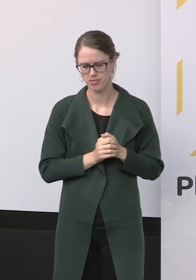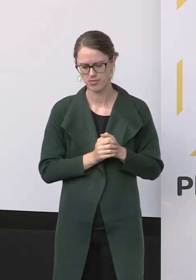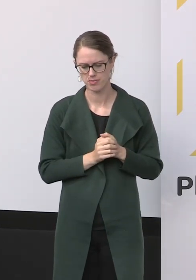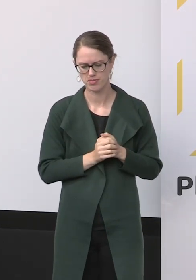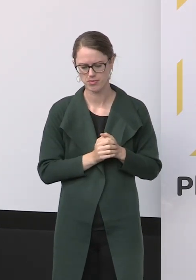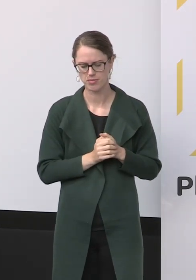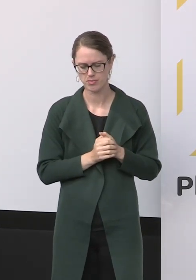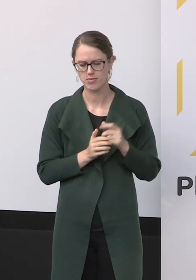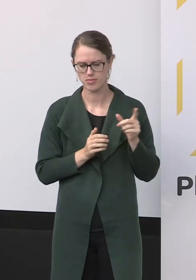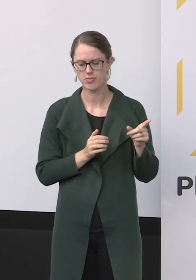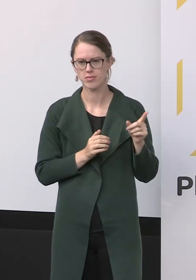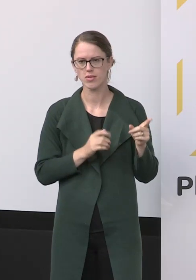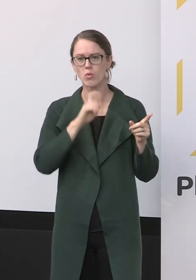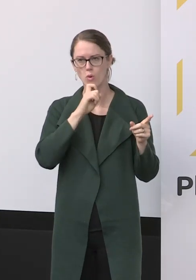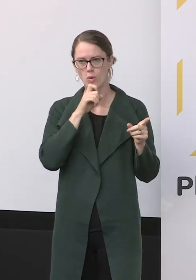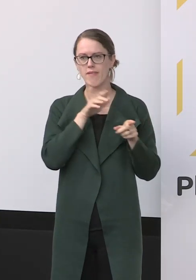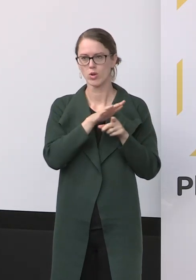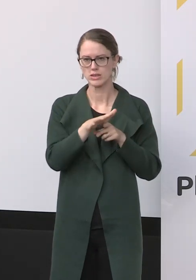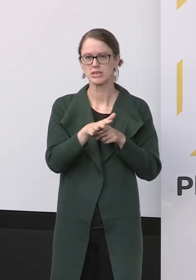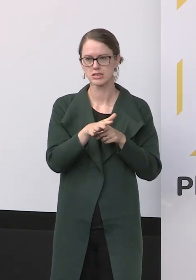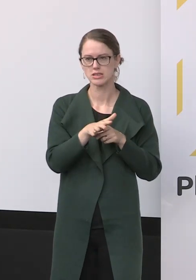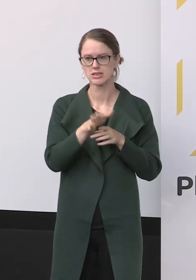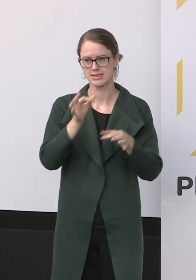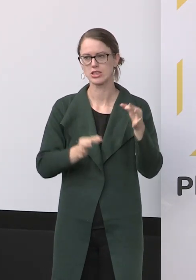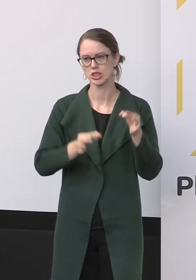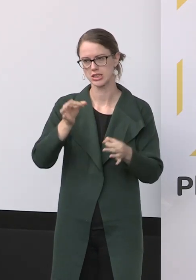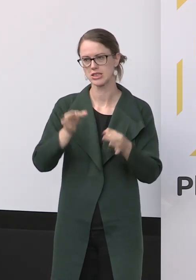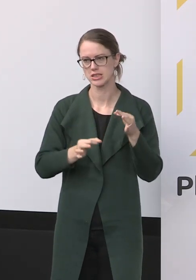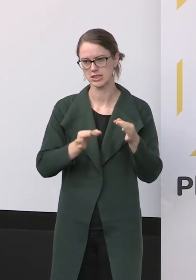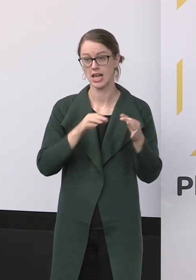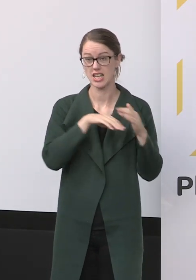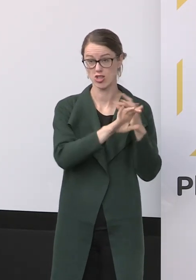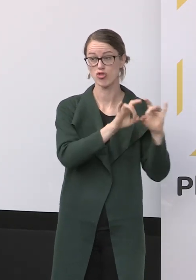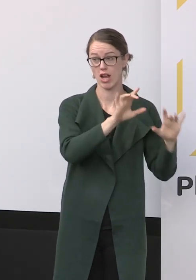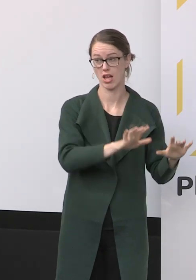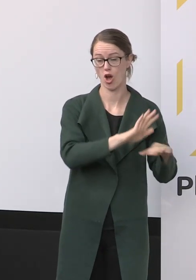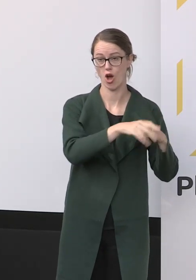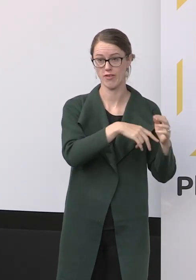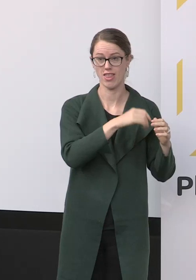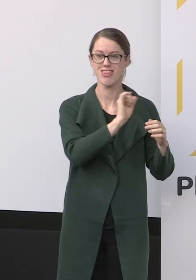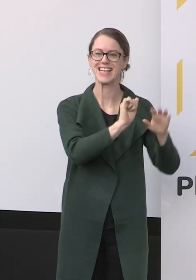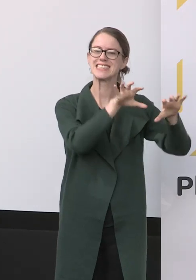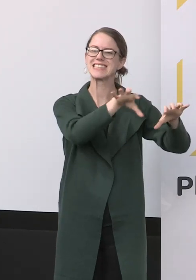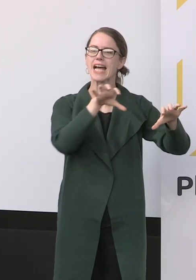they be explained? And those